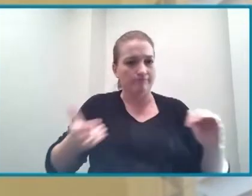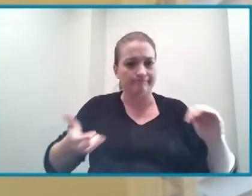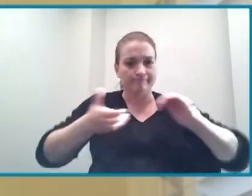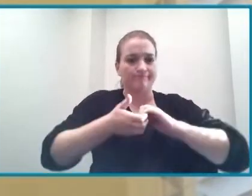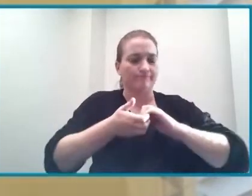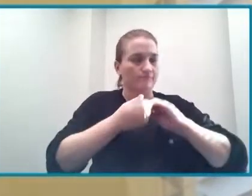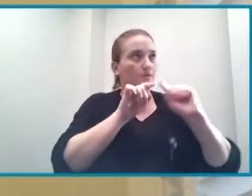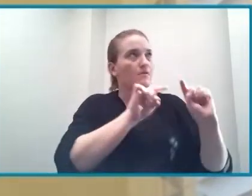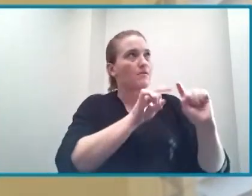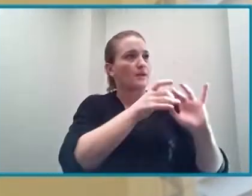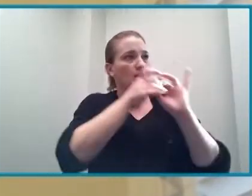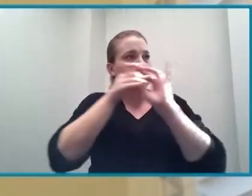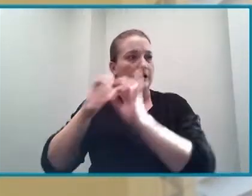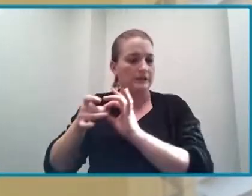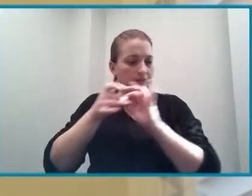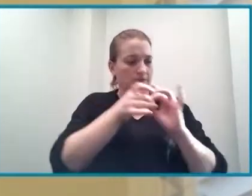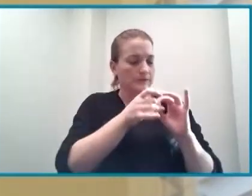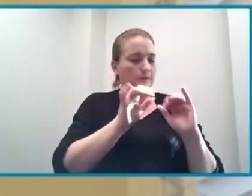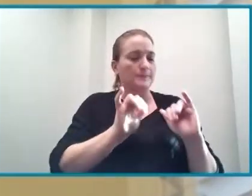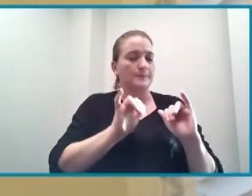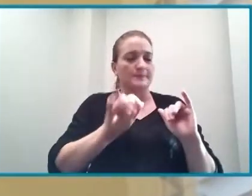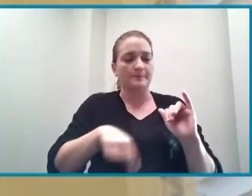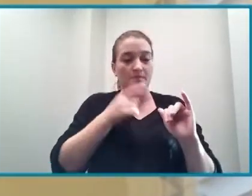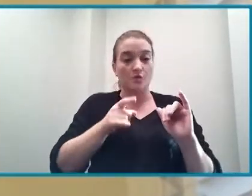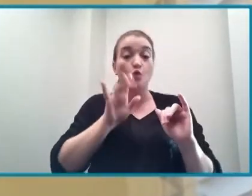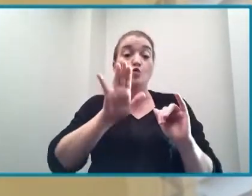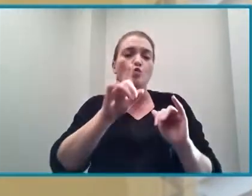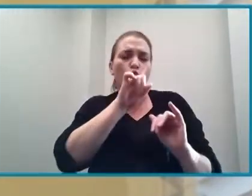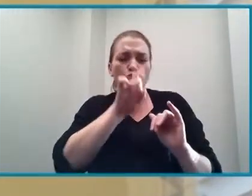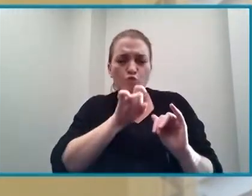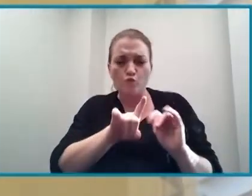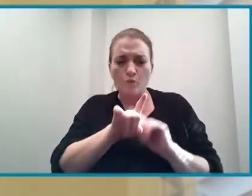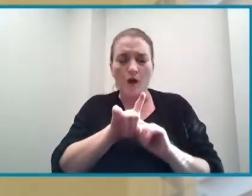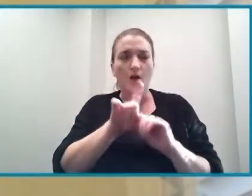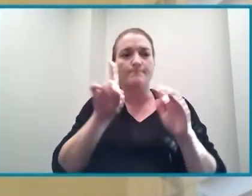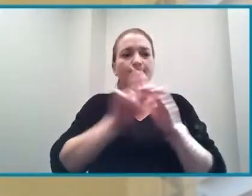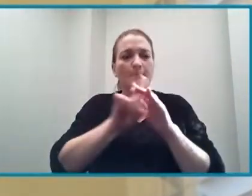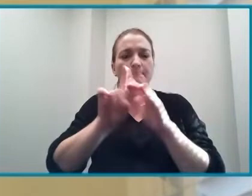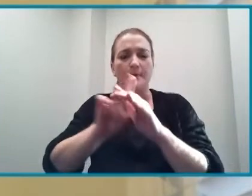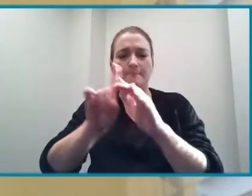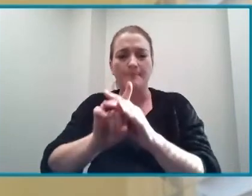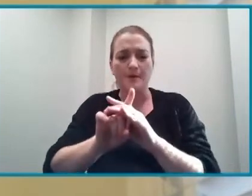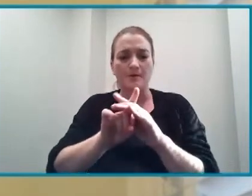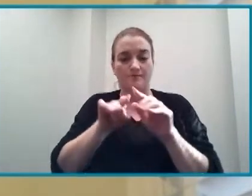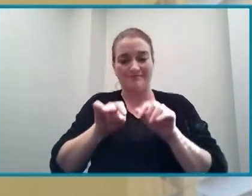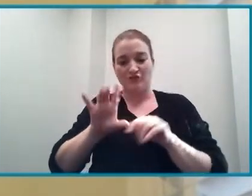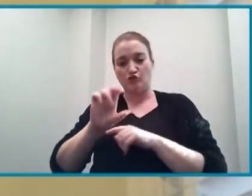please feel free to put your questions as they come up in the chat. We will have someone moderating throughout,